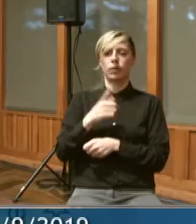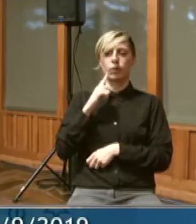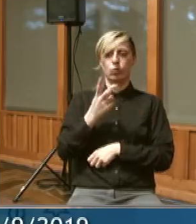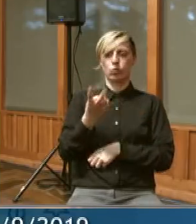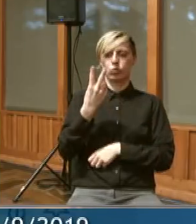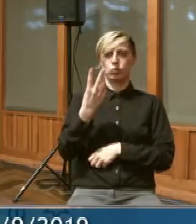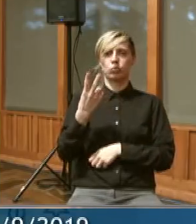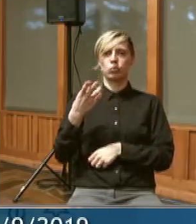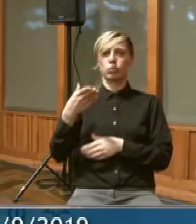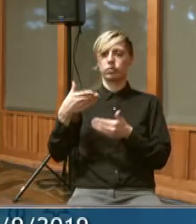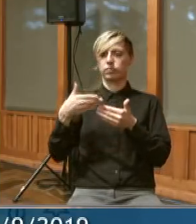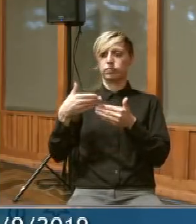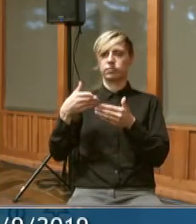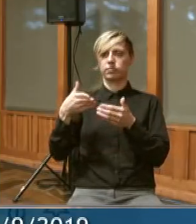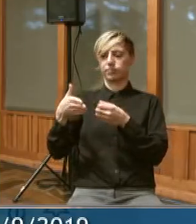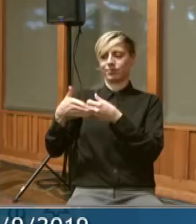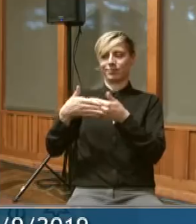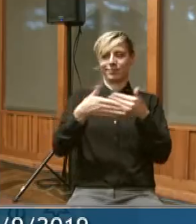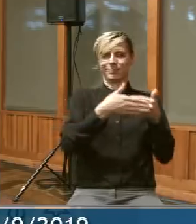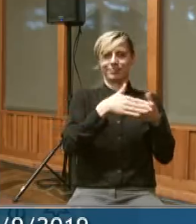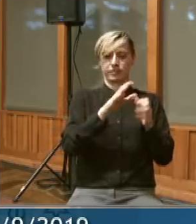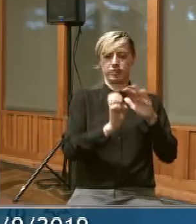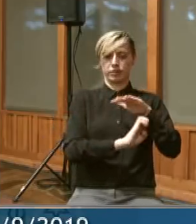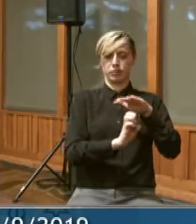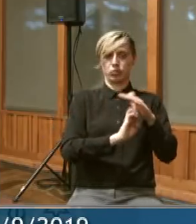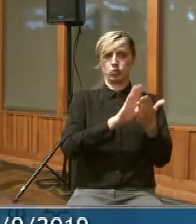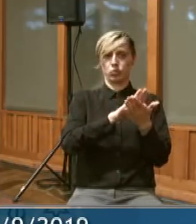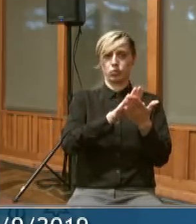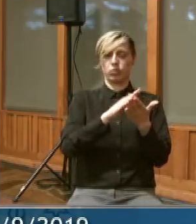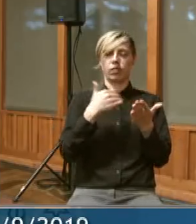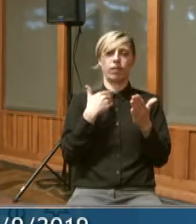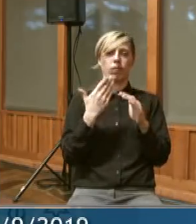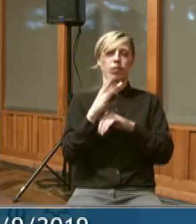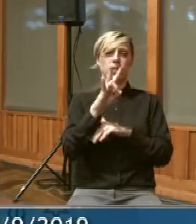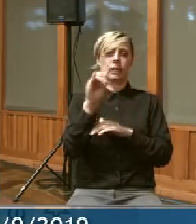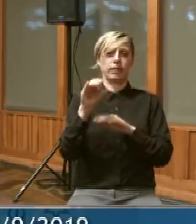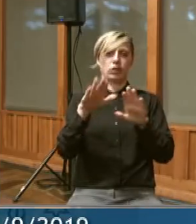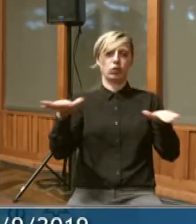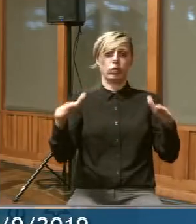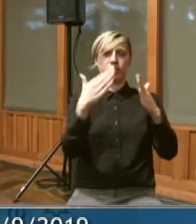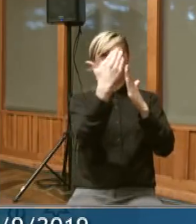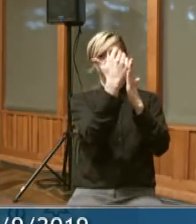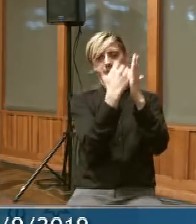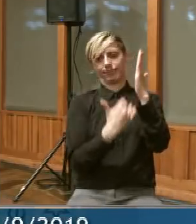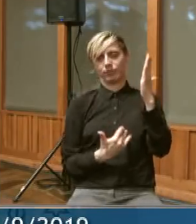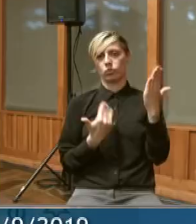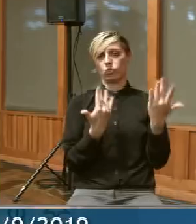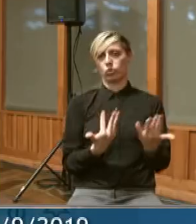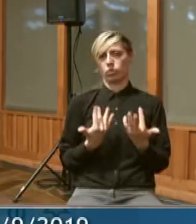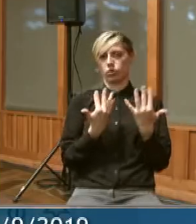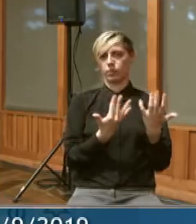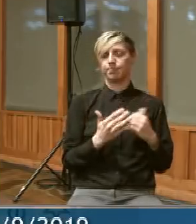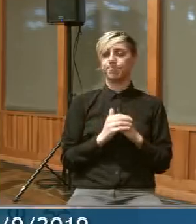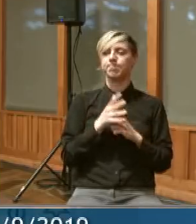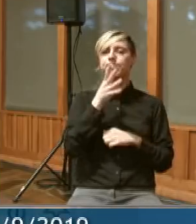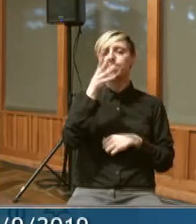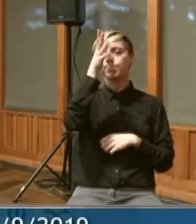WAITING LIST. AFTER SCHOOL PROGRAMS ARE ALREADY COMPLETELY FULL AT OUR TWO NEIGHBORHOOD ELEMENTARY